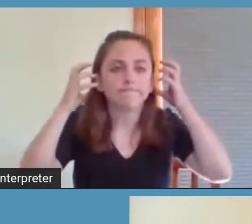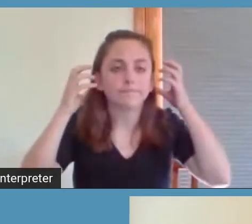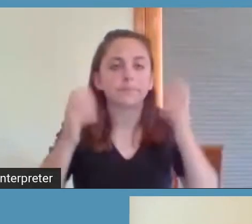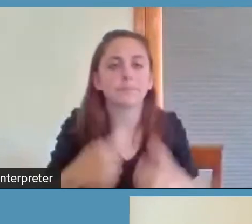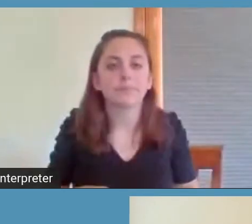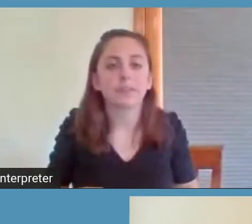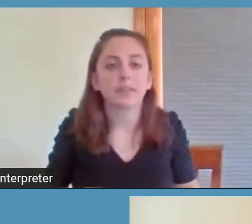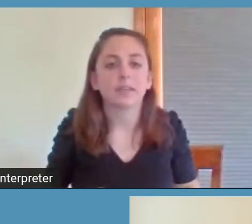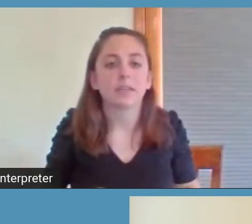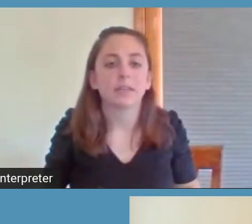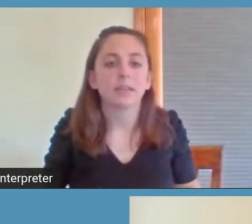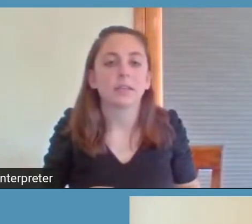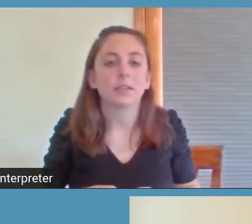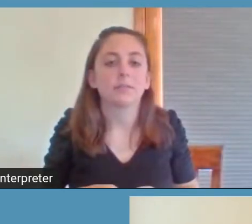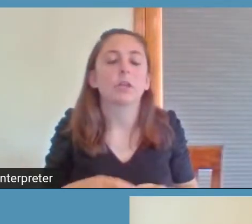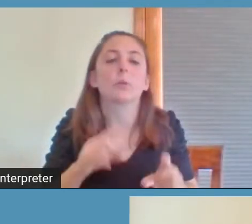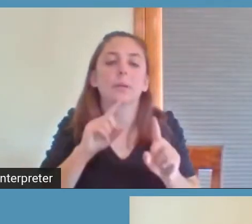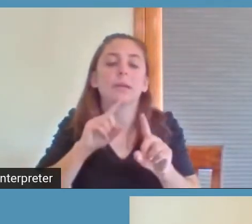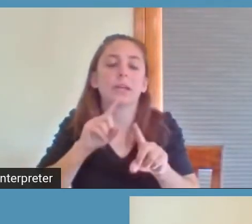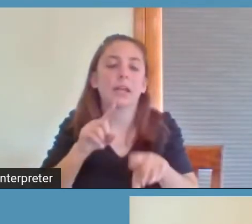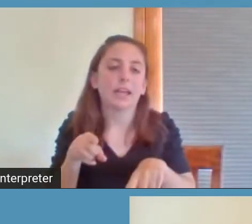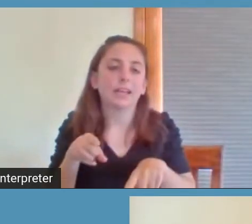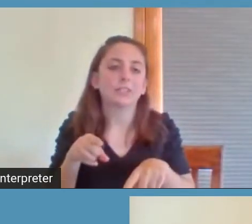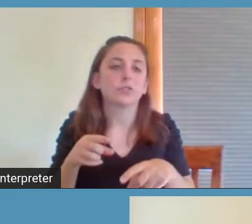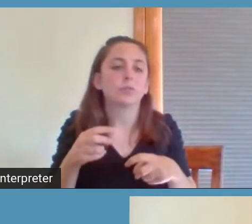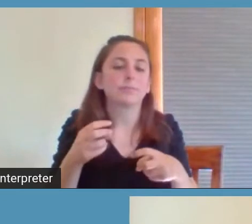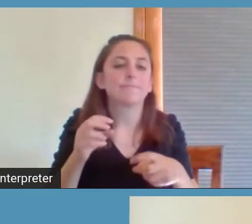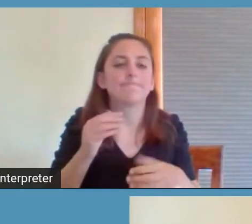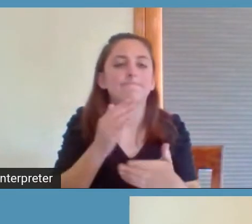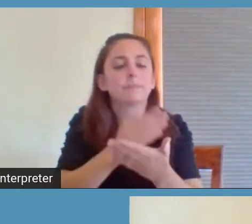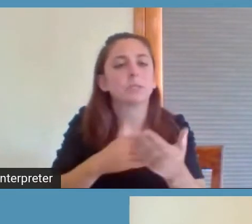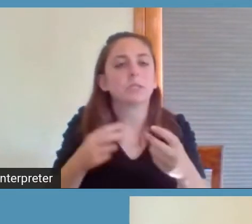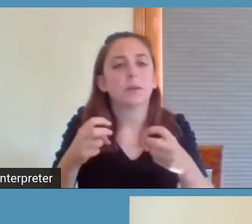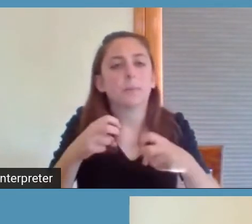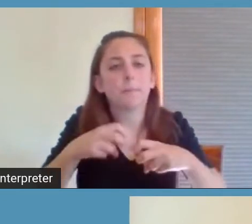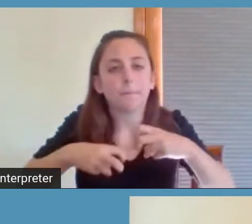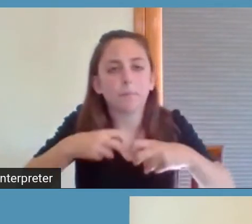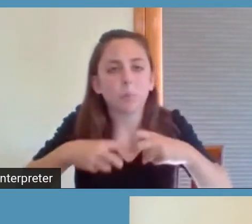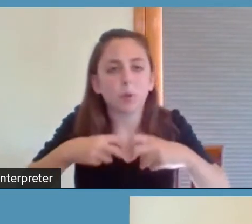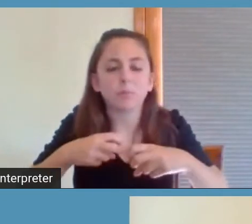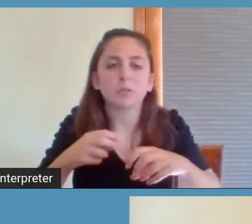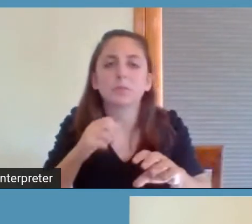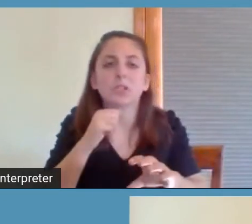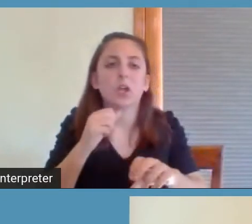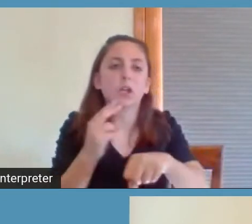be the answer to some of those issues around not using your computer or using a different device